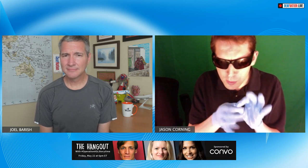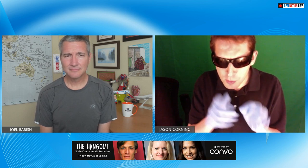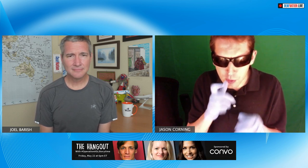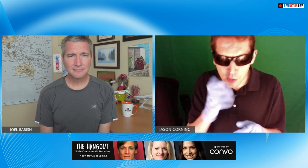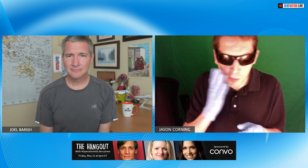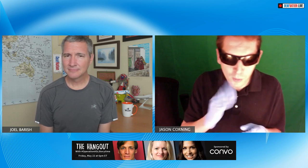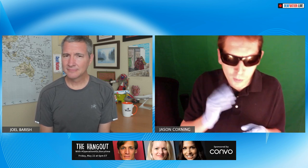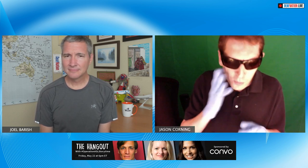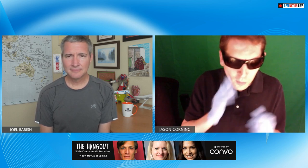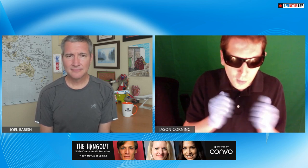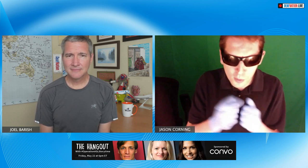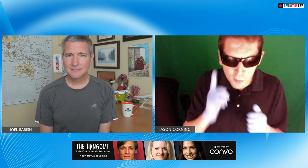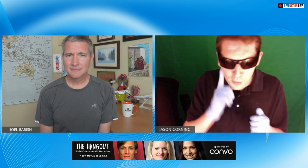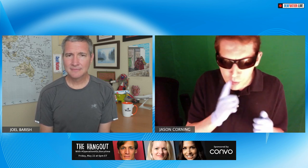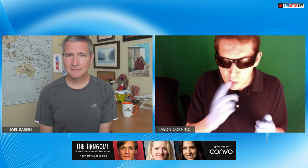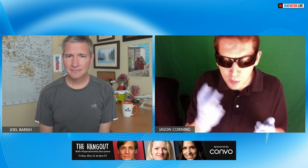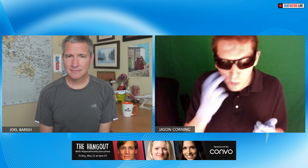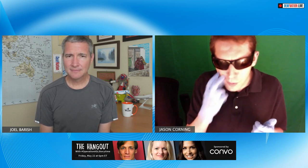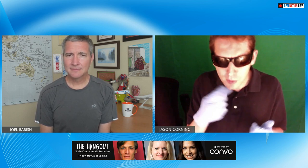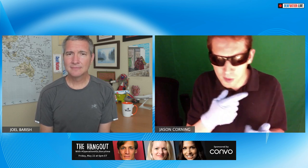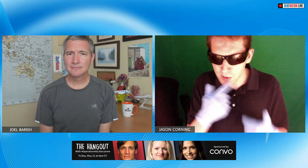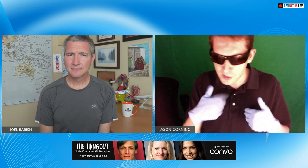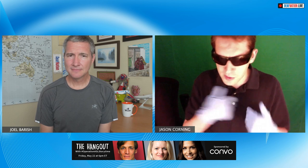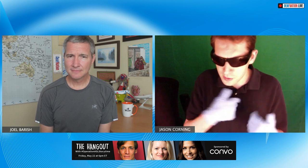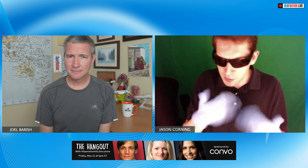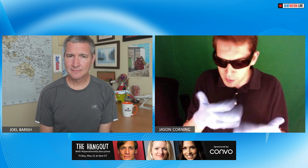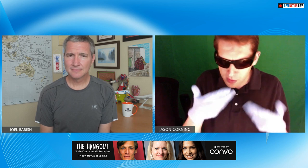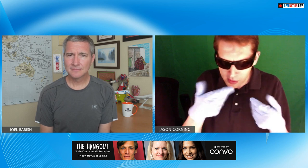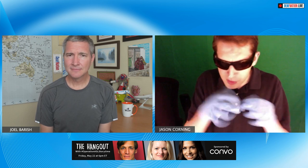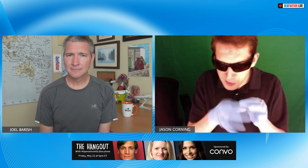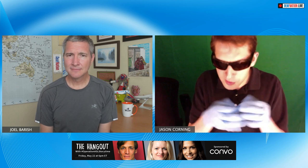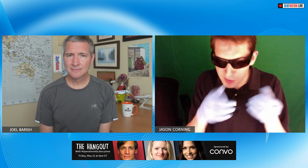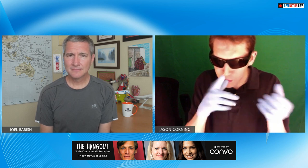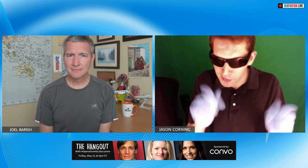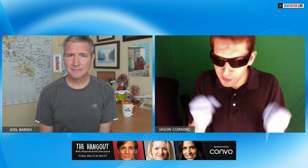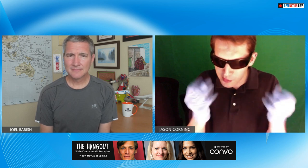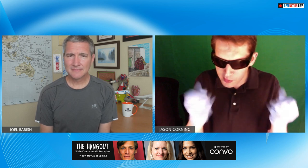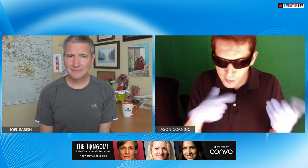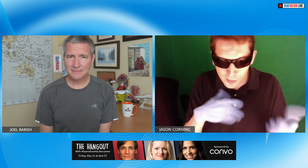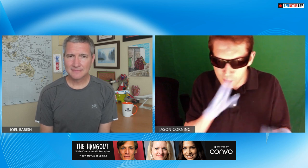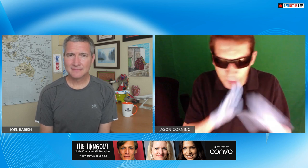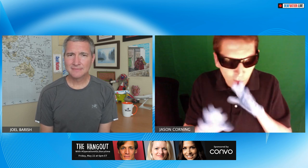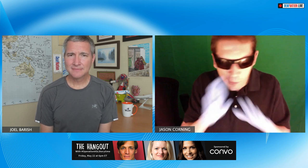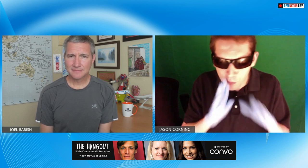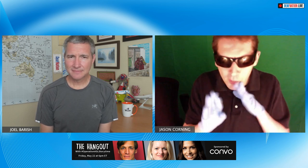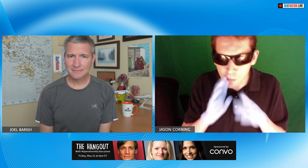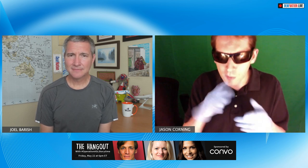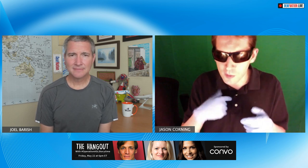who had experience working with Deafblind They provided an interpreter who can only sign and it is frustrating